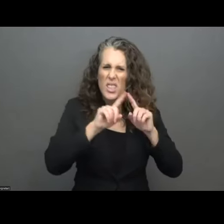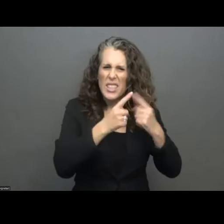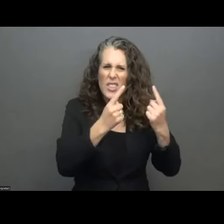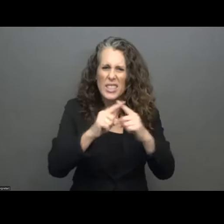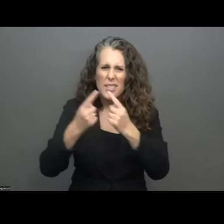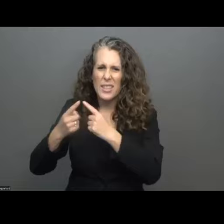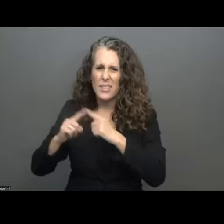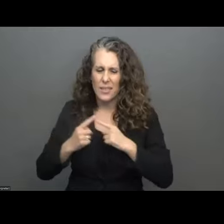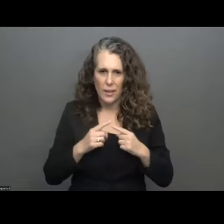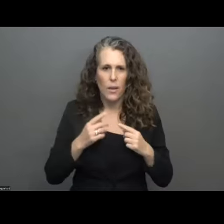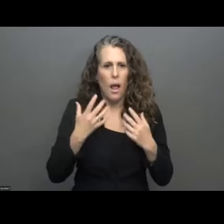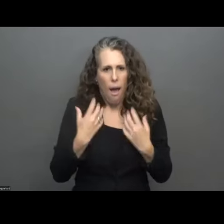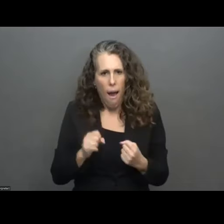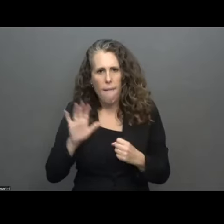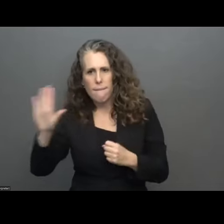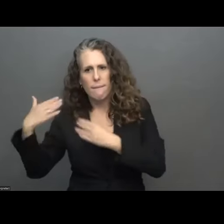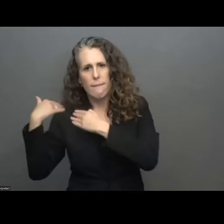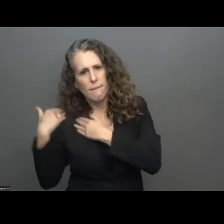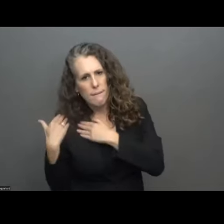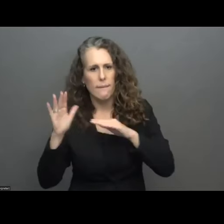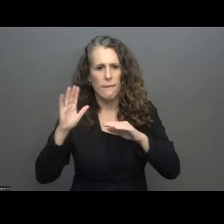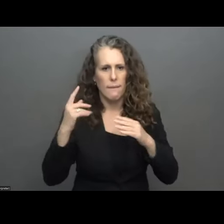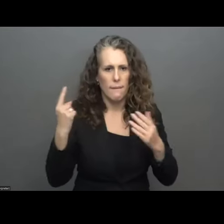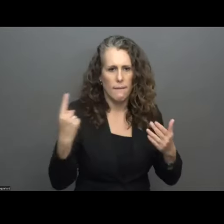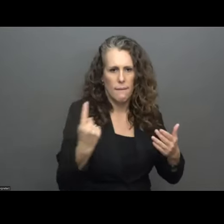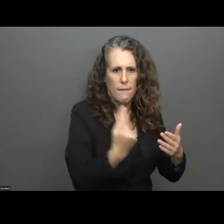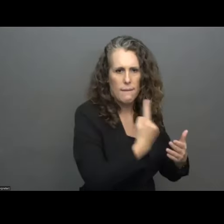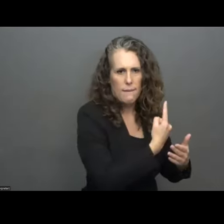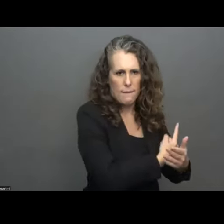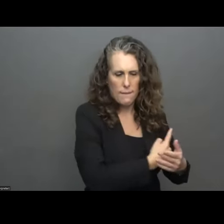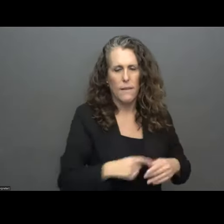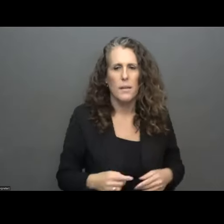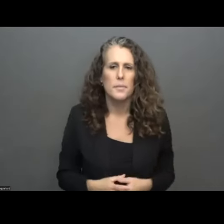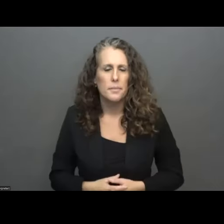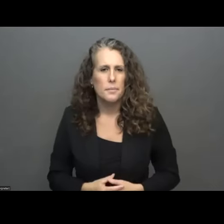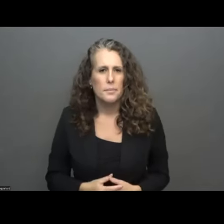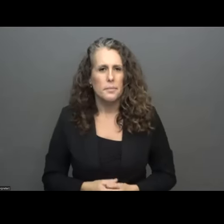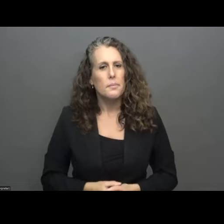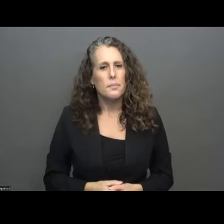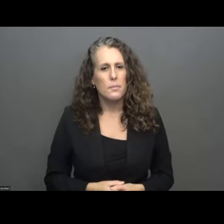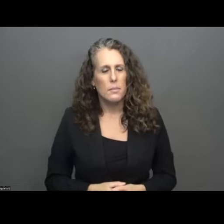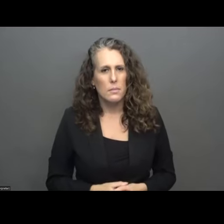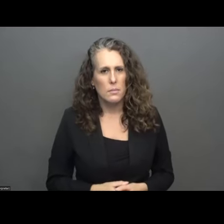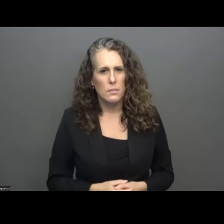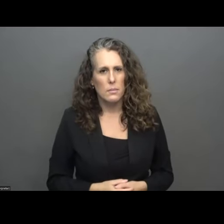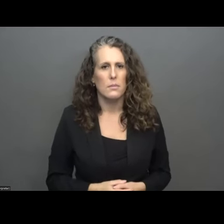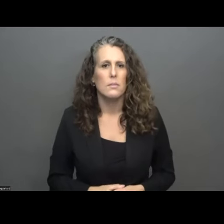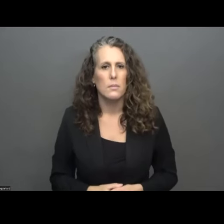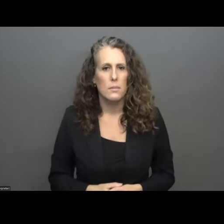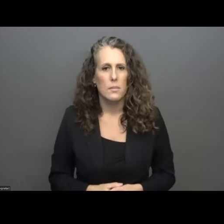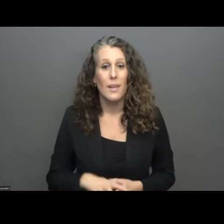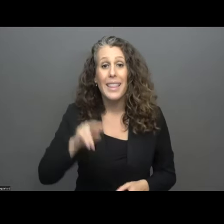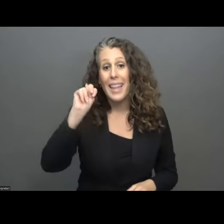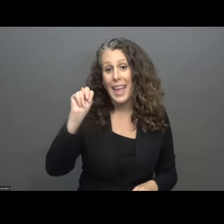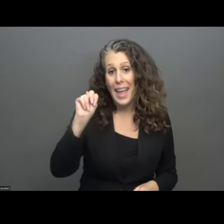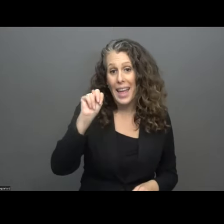11:39:11 also says organizational prayer is a peaceful civil court in a piece of art,